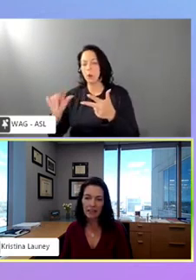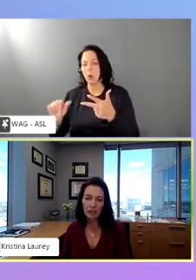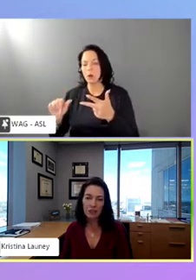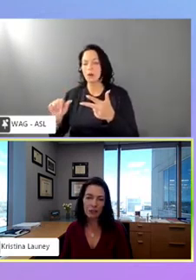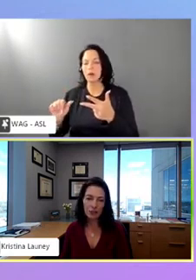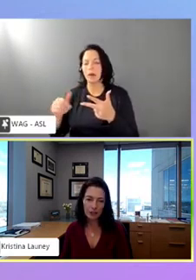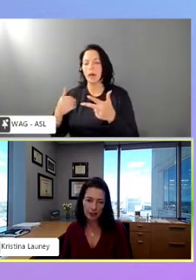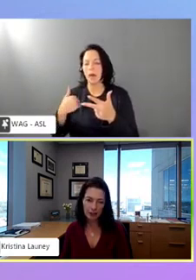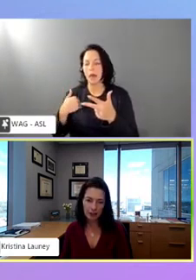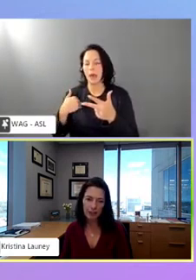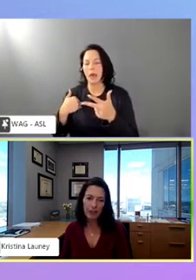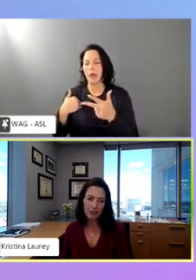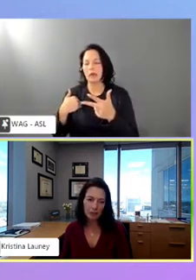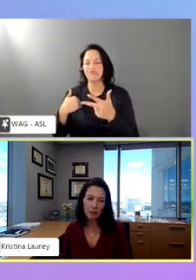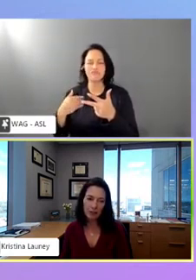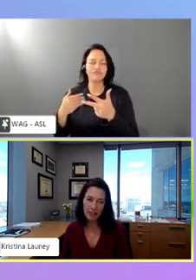lawsuits, new York had almost